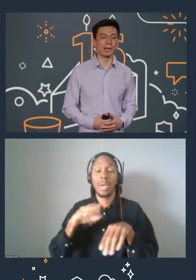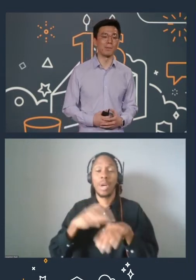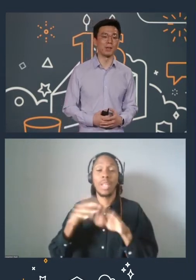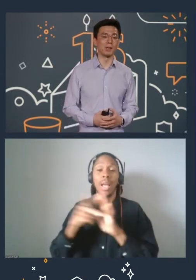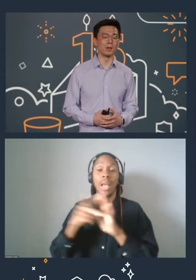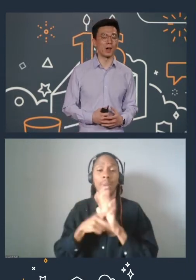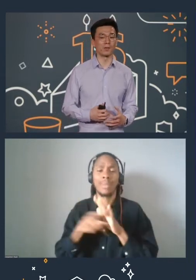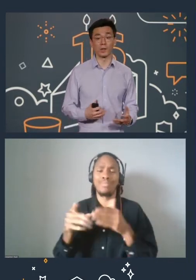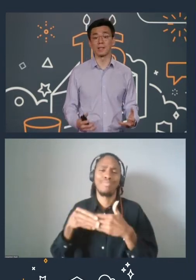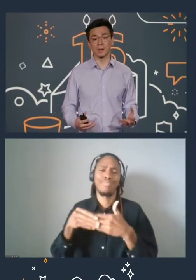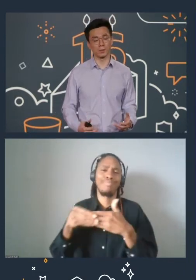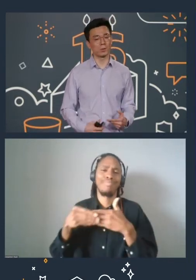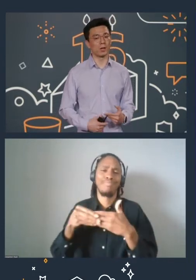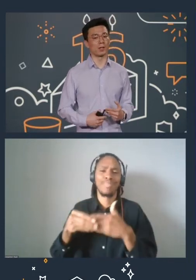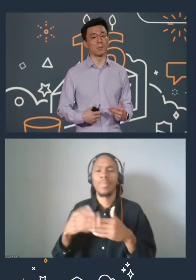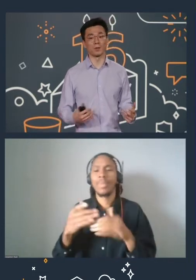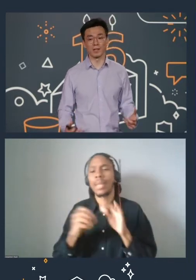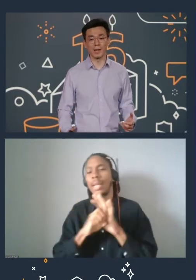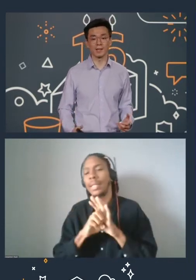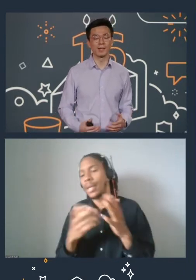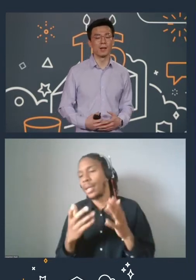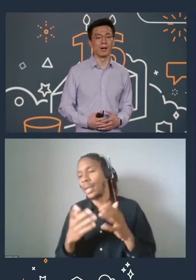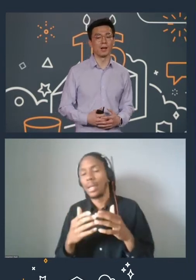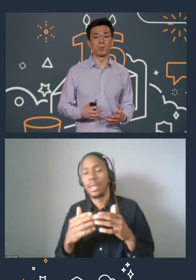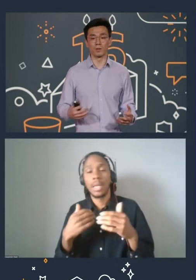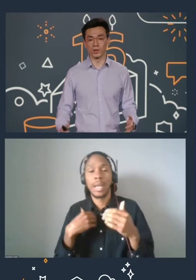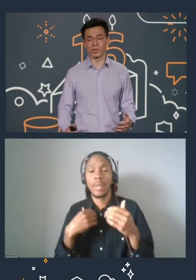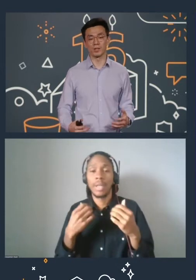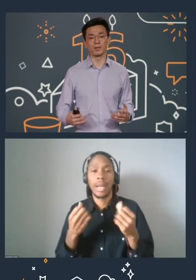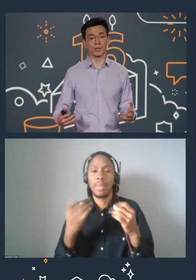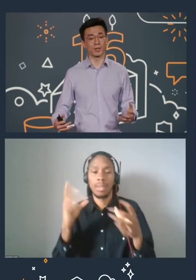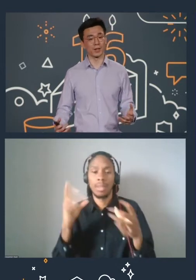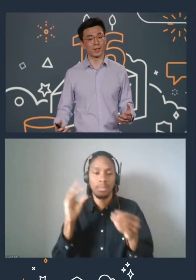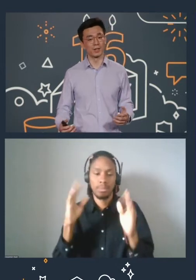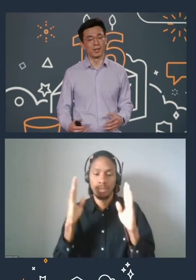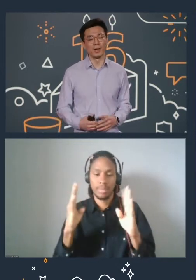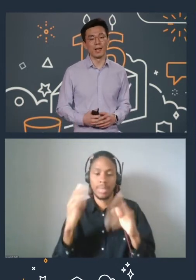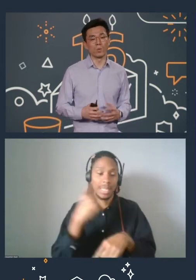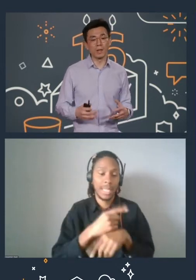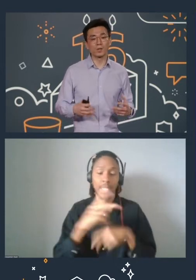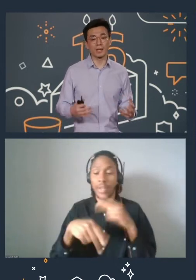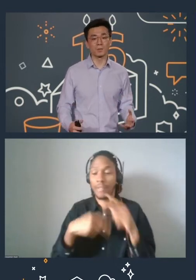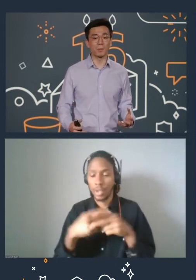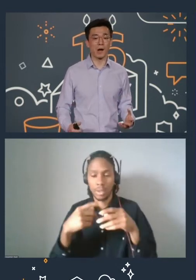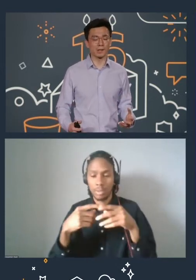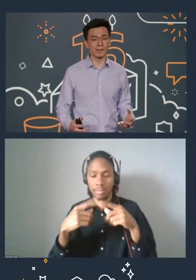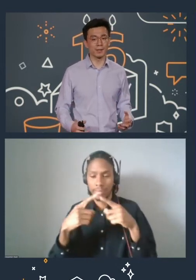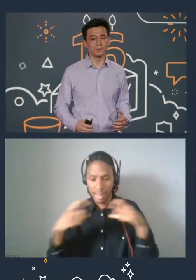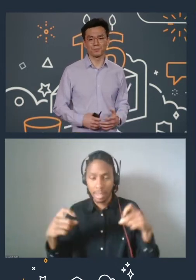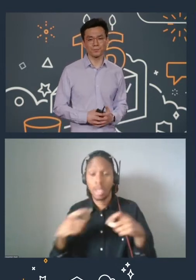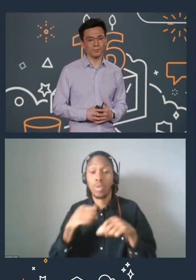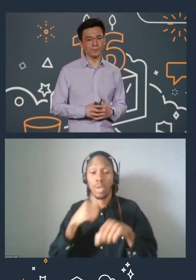It can be for example, number of days, number of versions, etc. etc. And once you set up the policy,